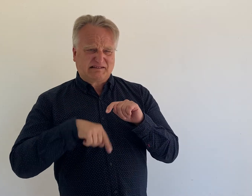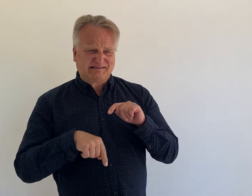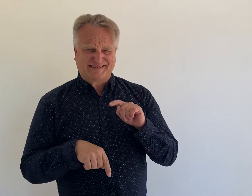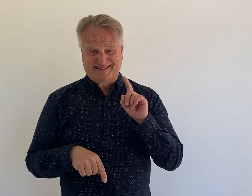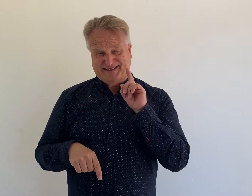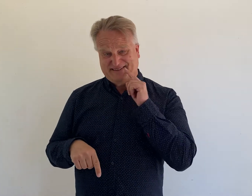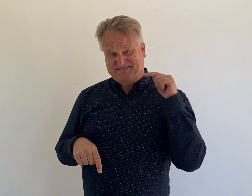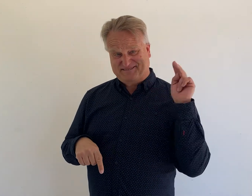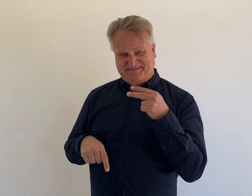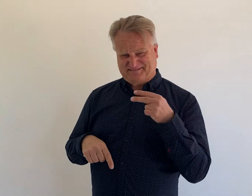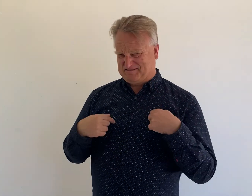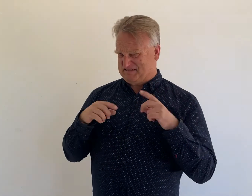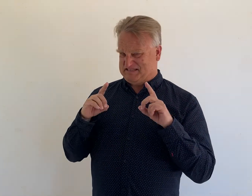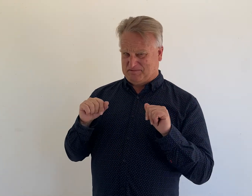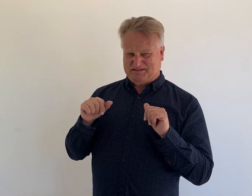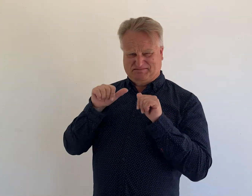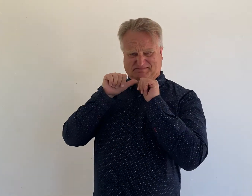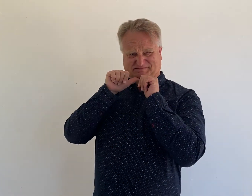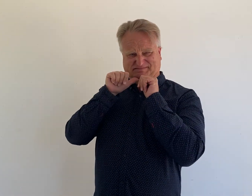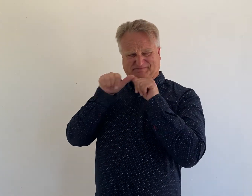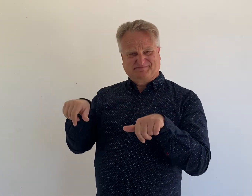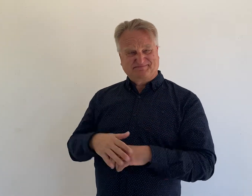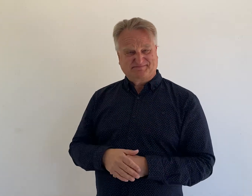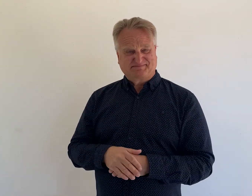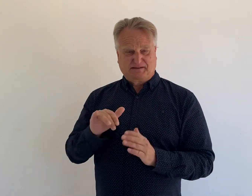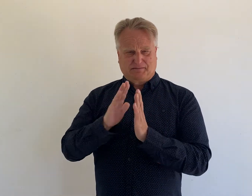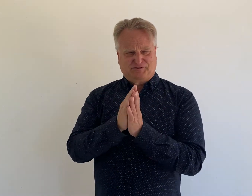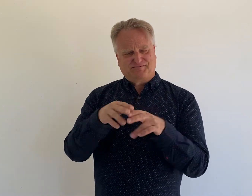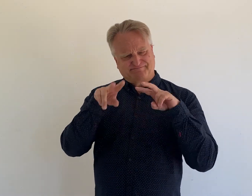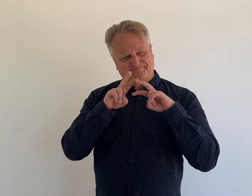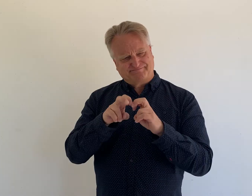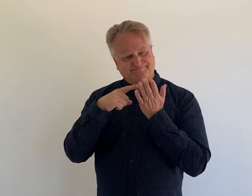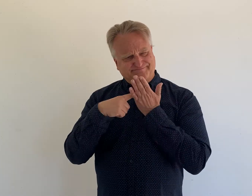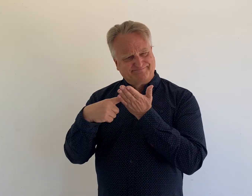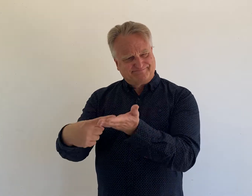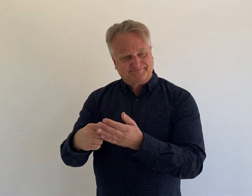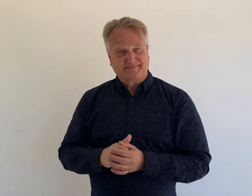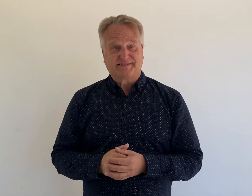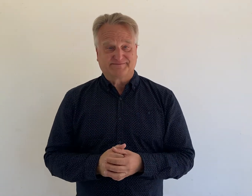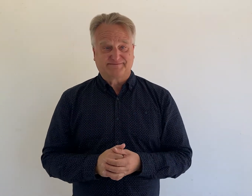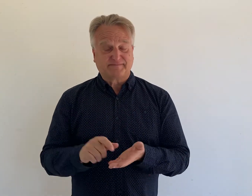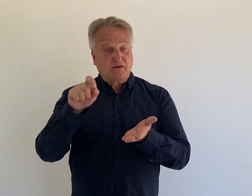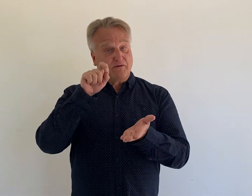with all the limitations associated with the lack of hearing. This book provides an in-depth analysis on why Deaf people have long rejected the “disability” label.